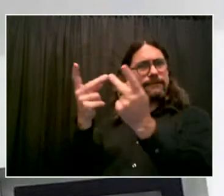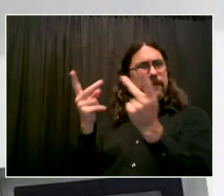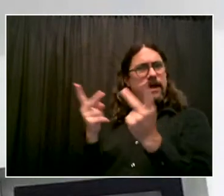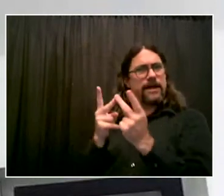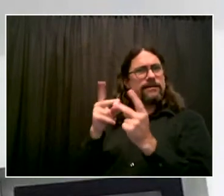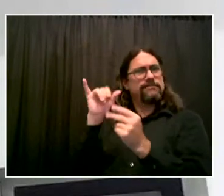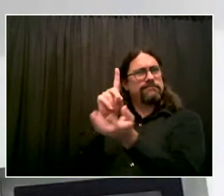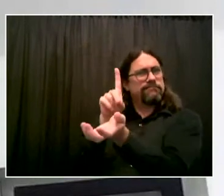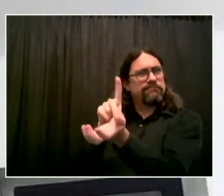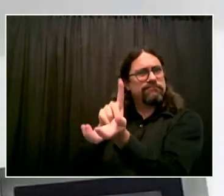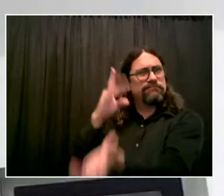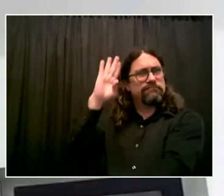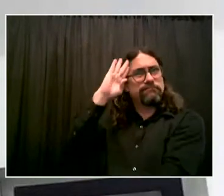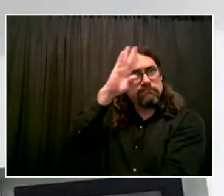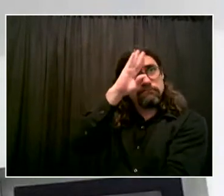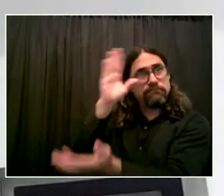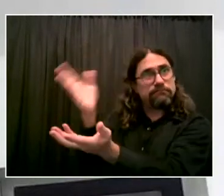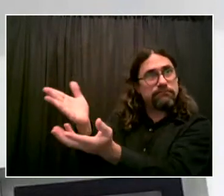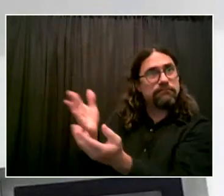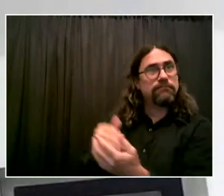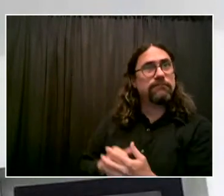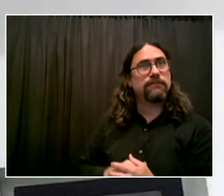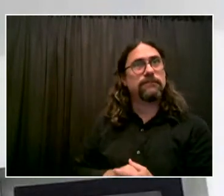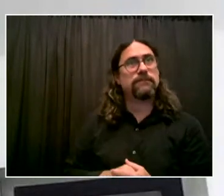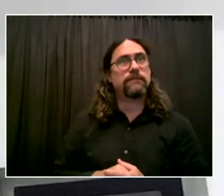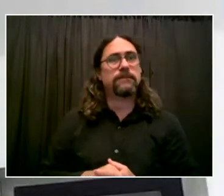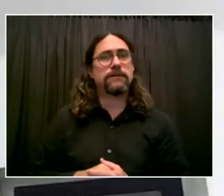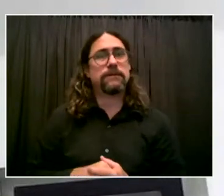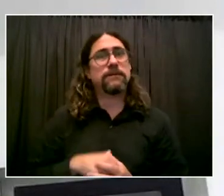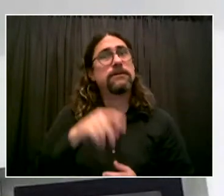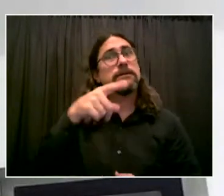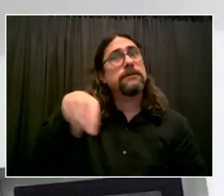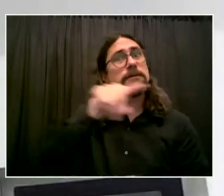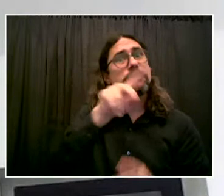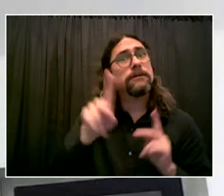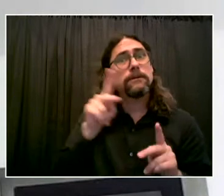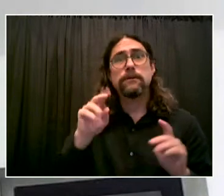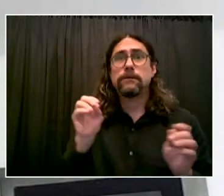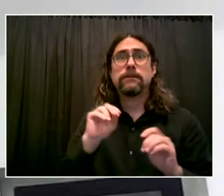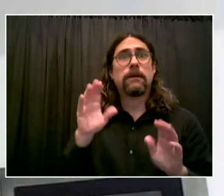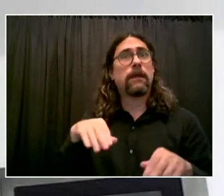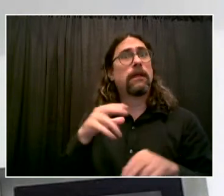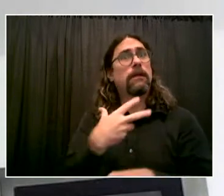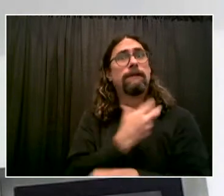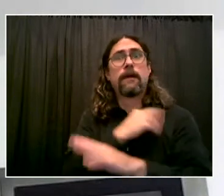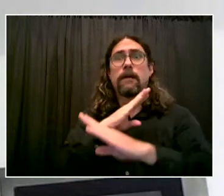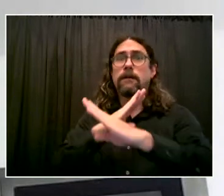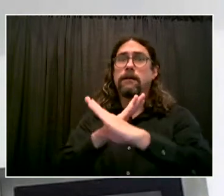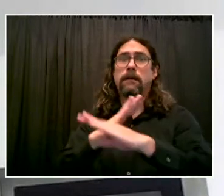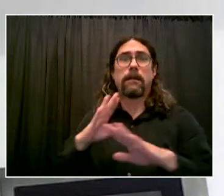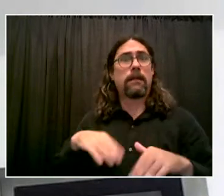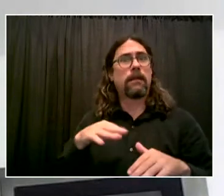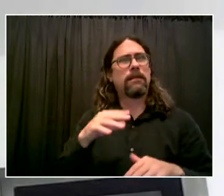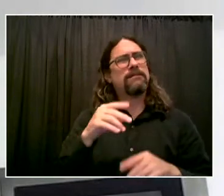FACILITIES WE TRSONGLY LBEIEVE THAT PEOPLE WHO ARE NOT VACCINATED SUHOL D ABSOLUTELY BE WEARING A MASK.